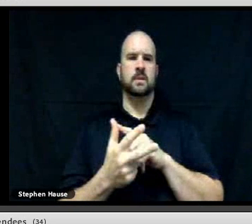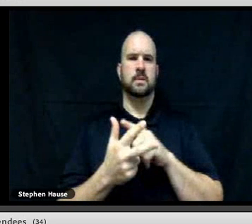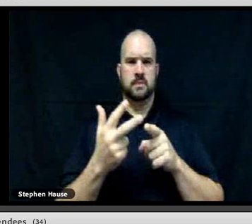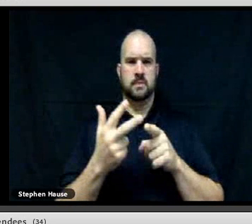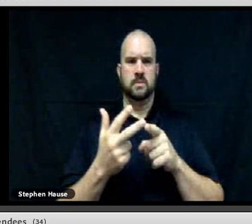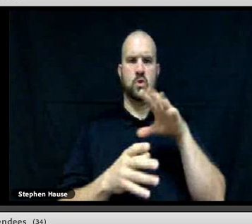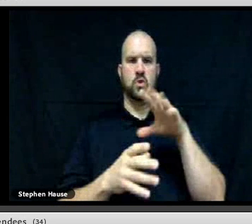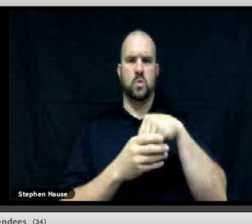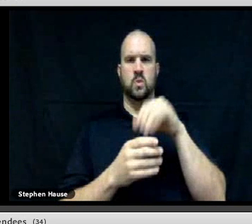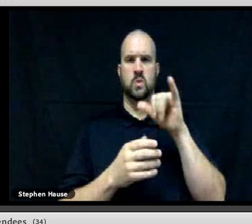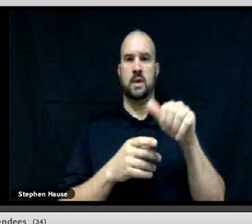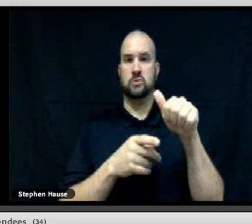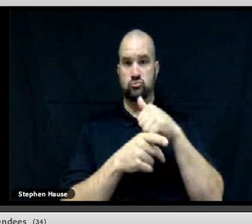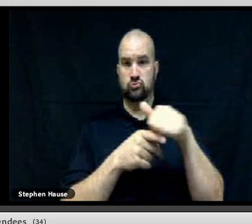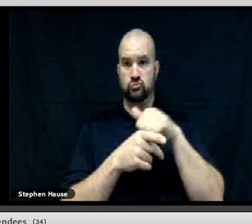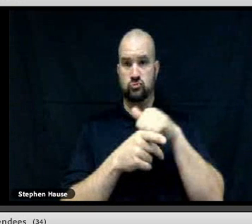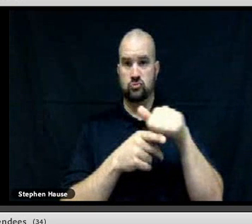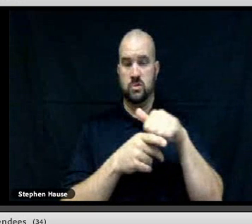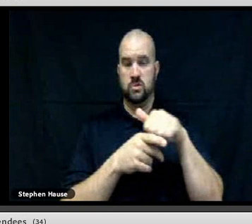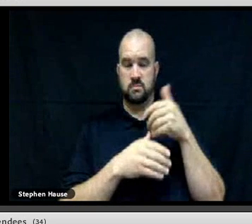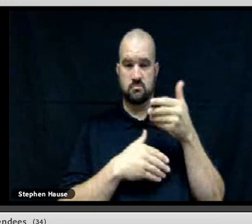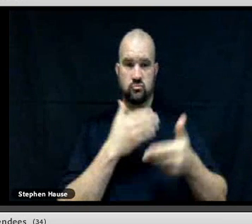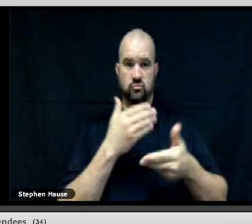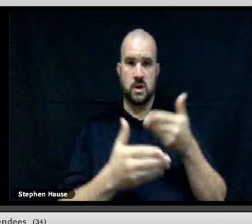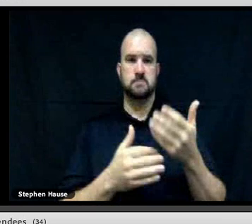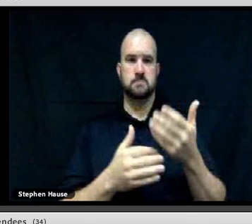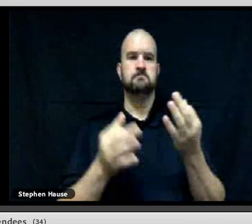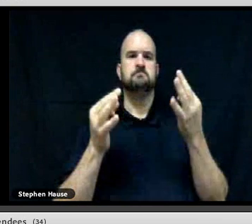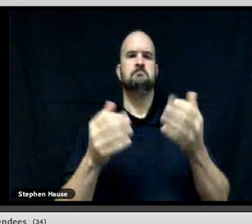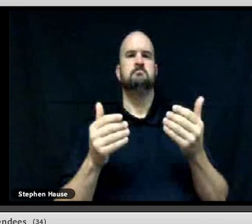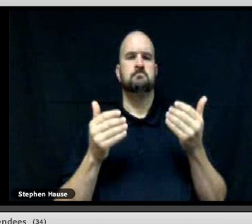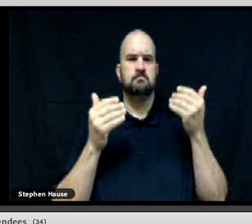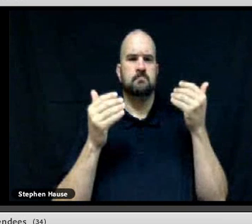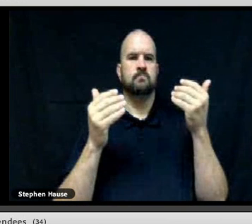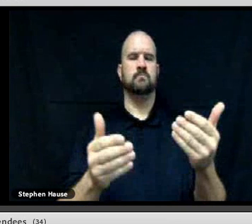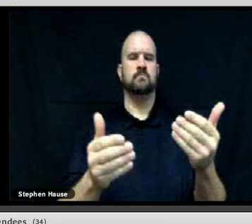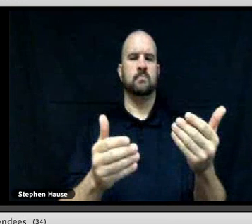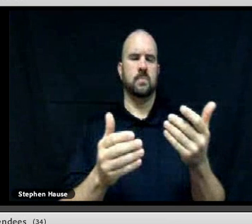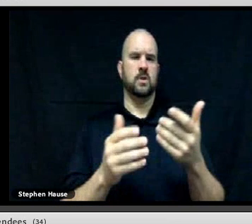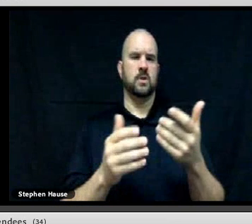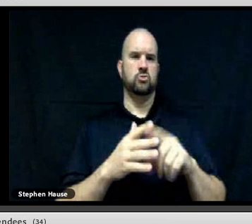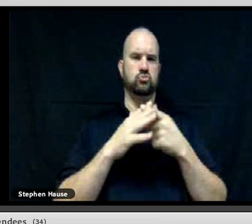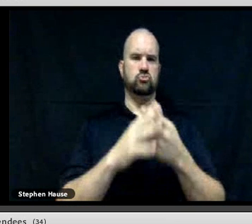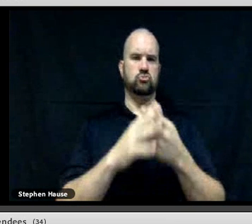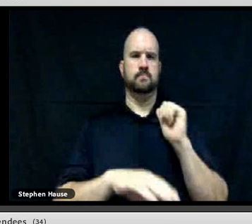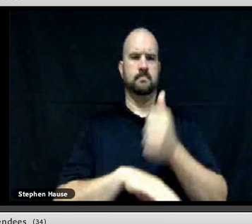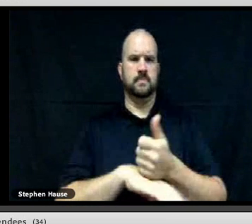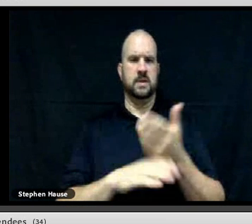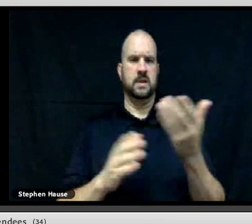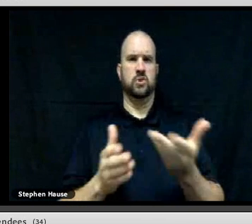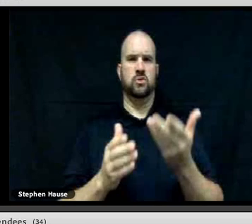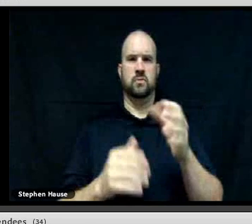decided to be the implementing partners um, and lead the implementation of DPLA in Florida.